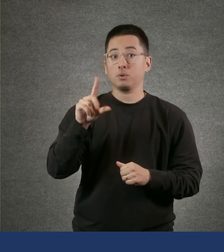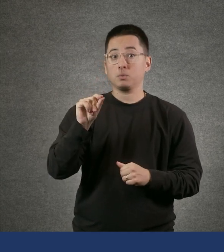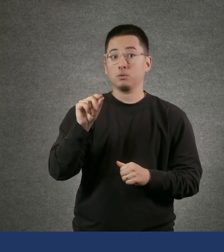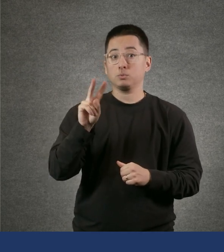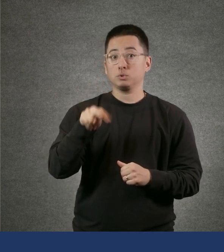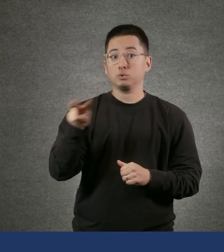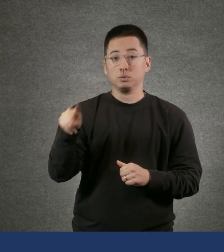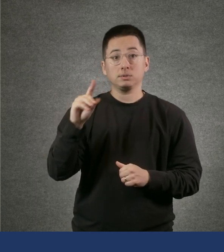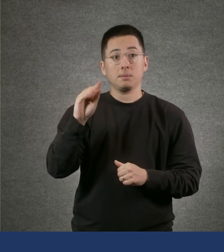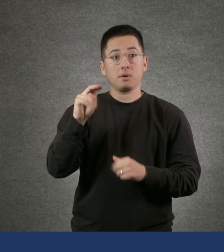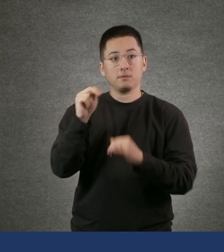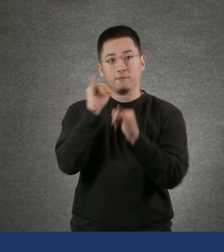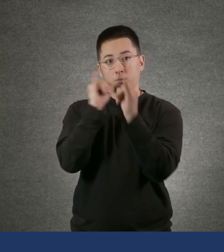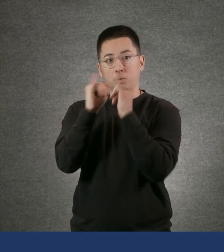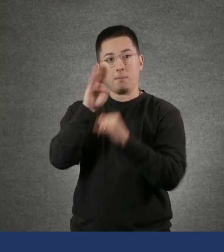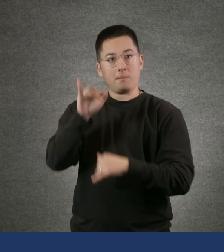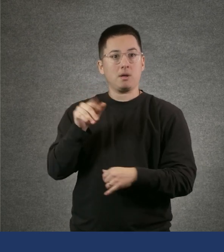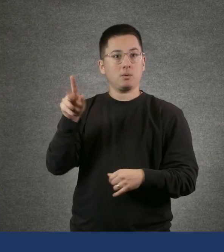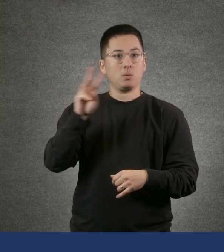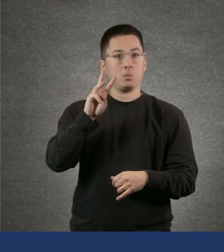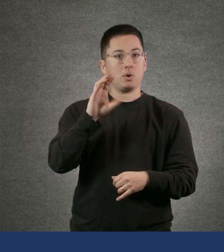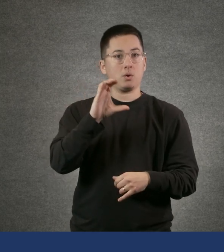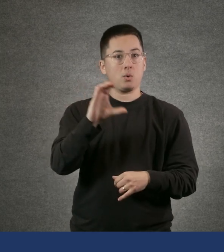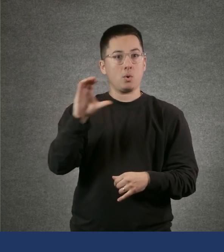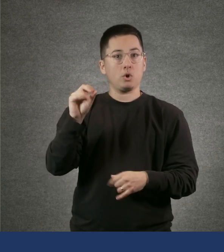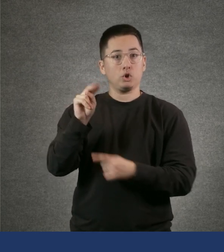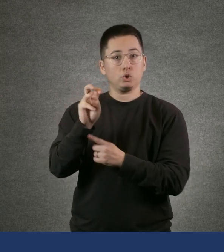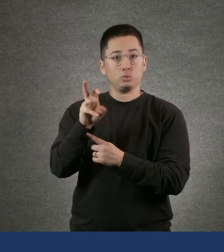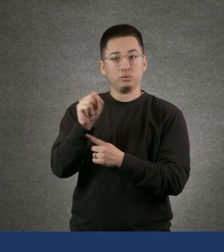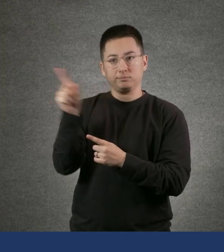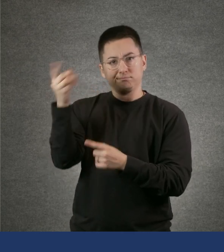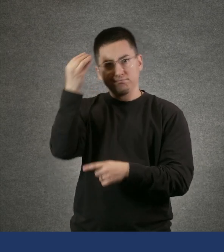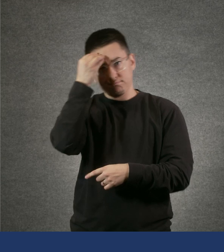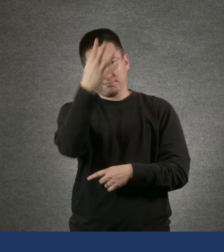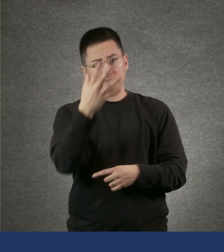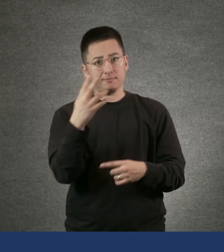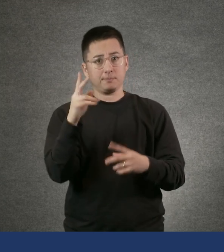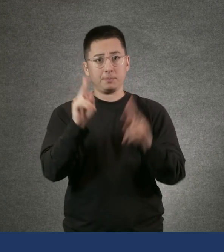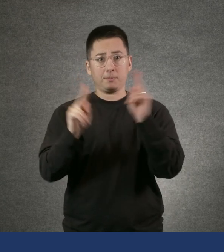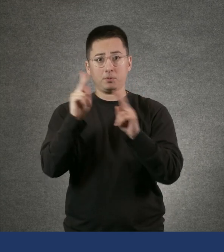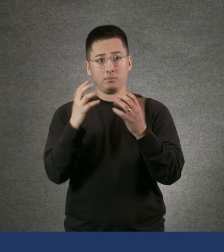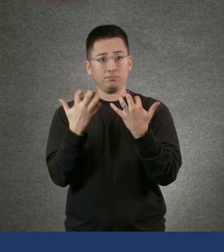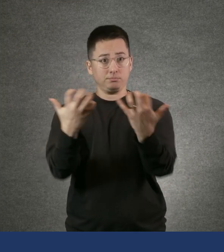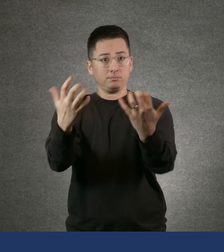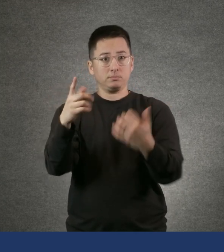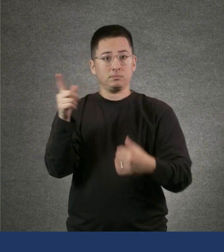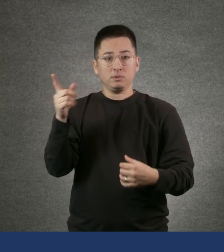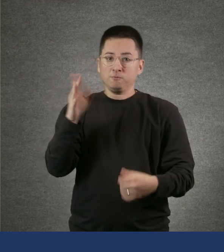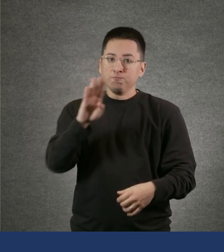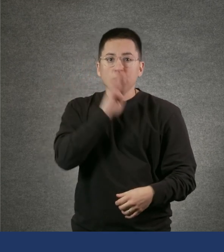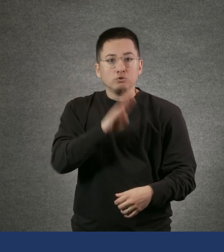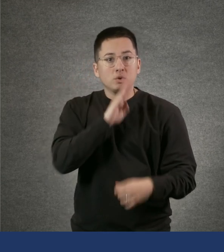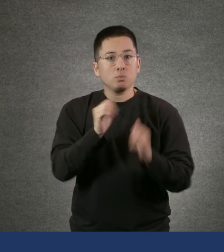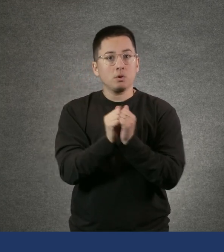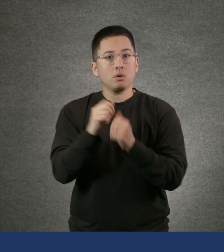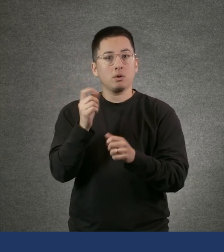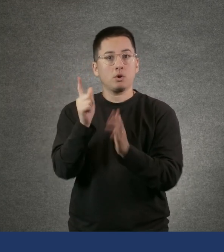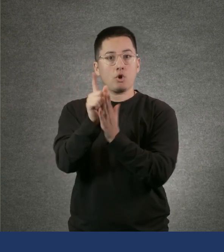told viewers he was pretty frustrated with lawmakers not understanding how difficult it can be to work and stay